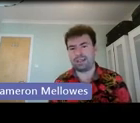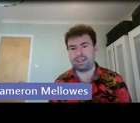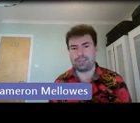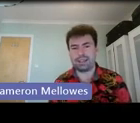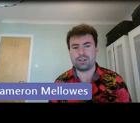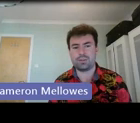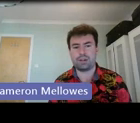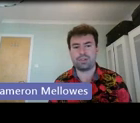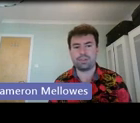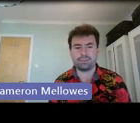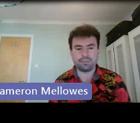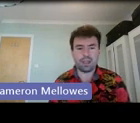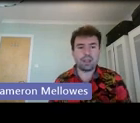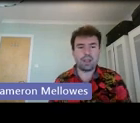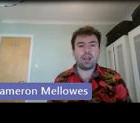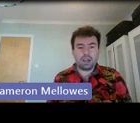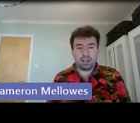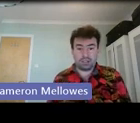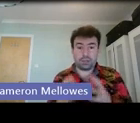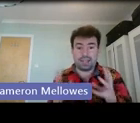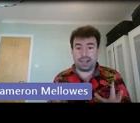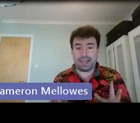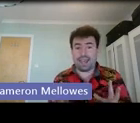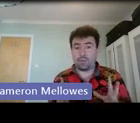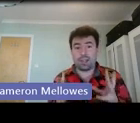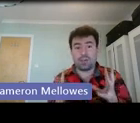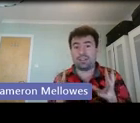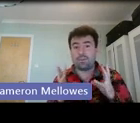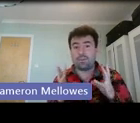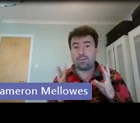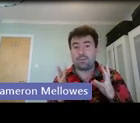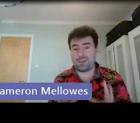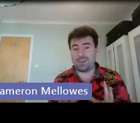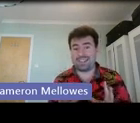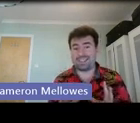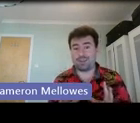link to the application process. Just to be clear, we don't expect communities to